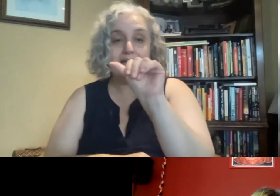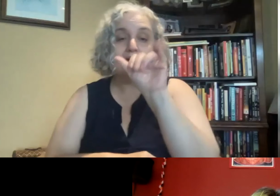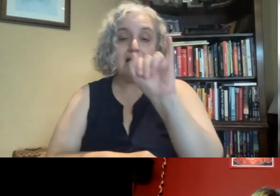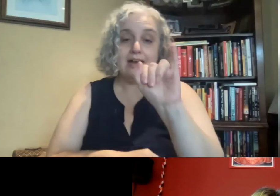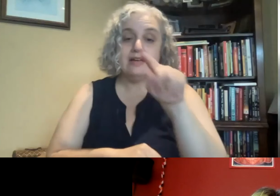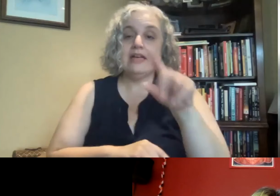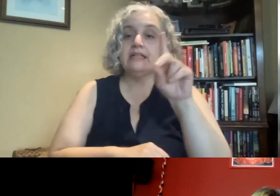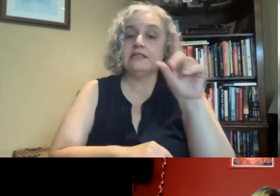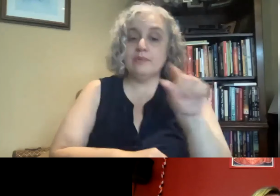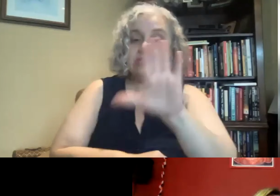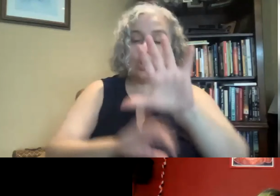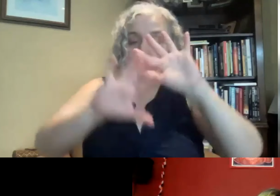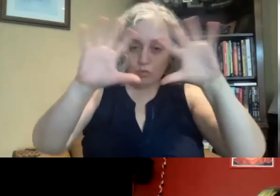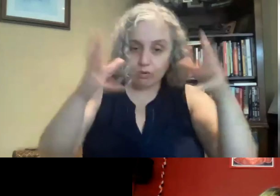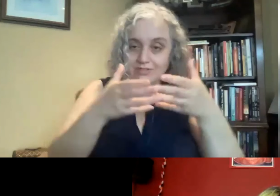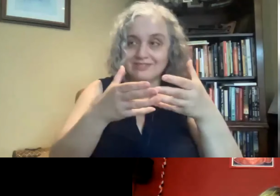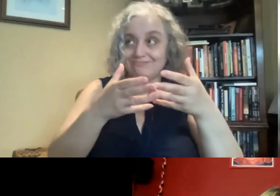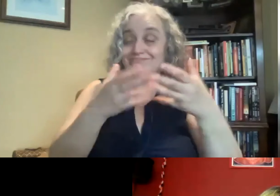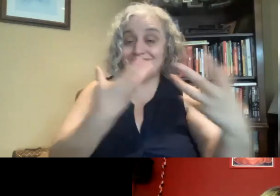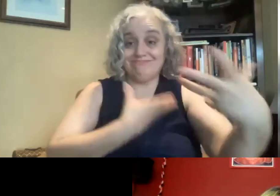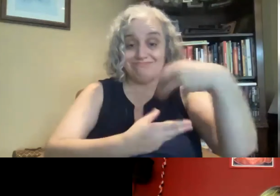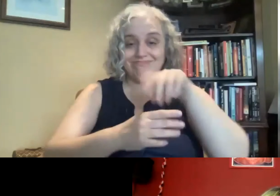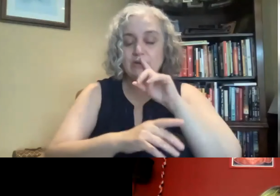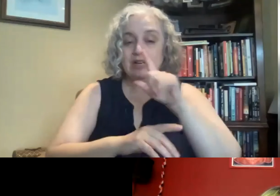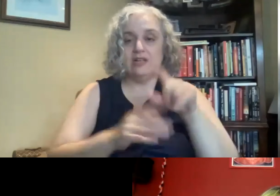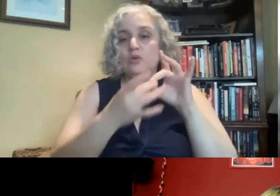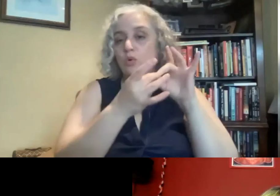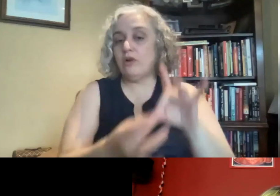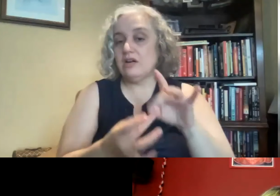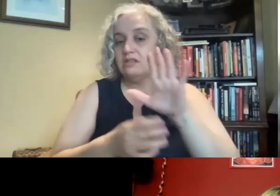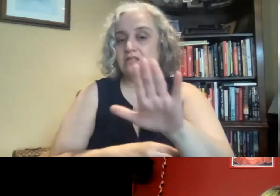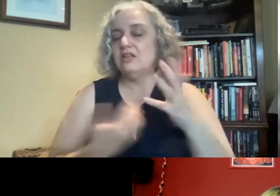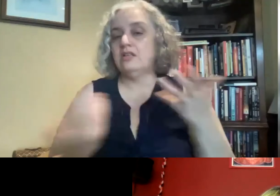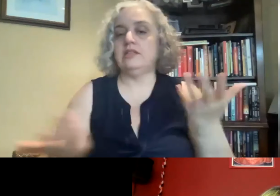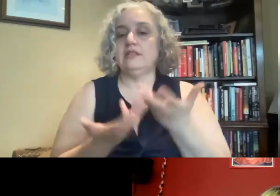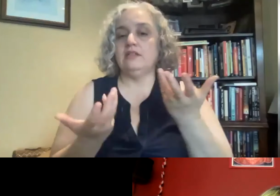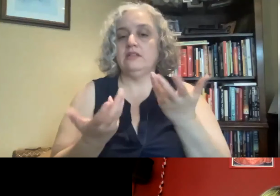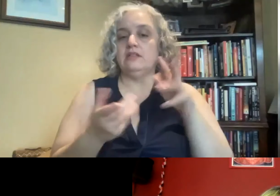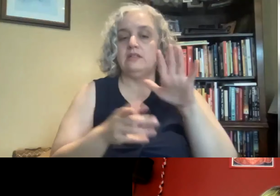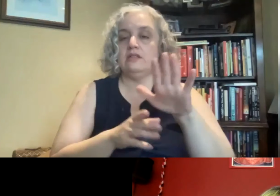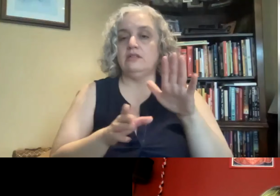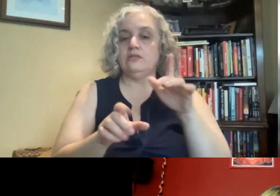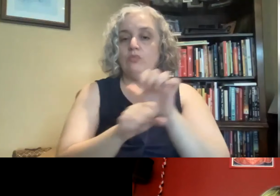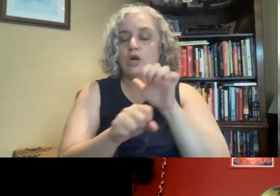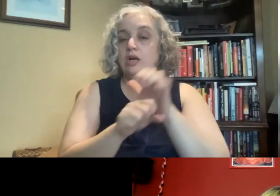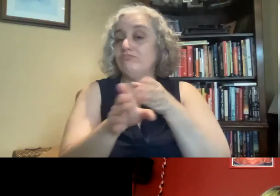at the moment or her world with respect to her position at Microsoft.